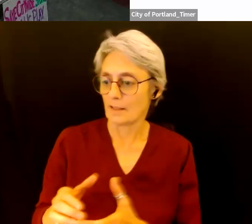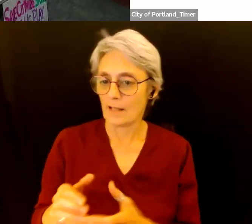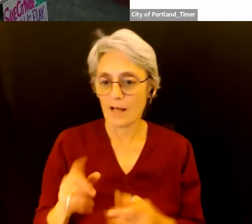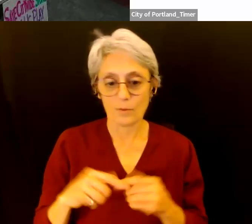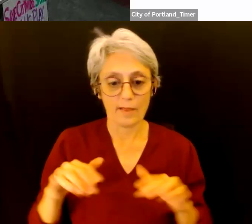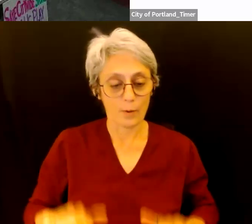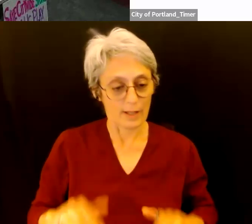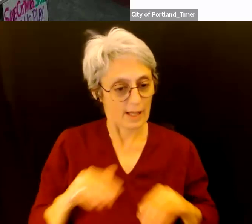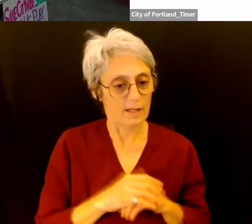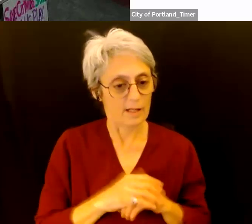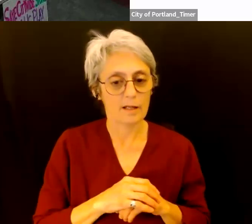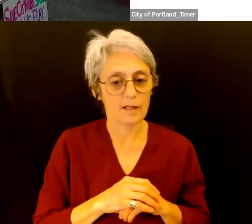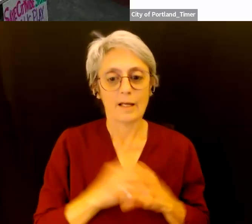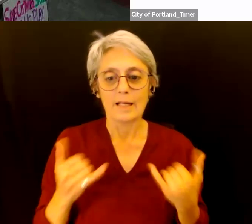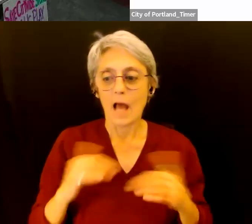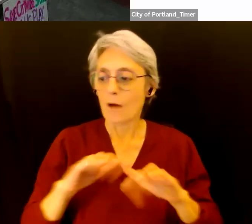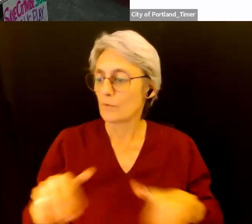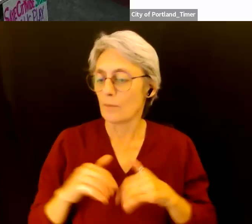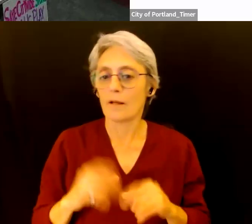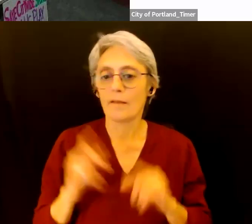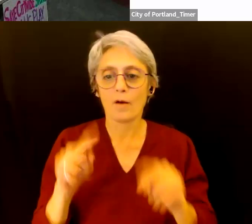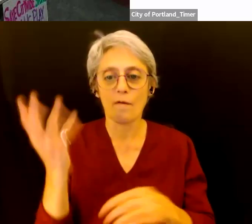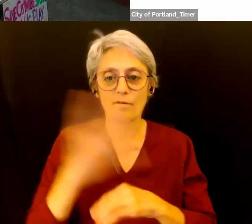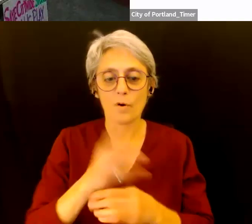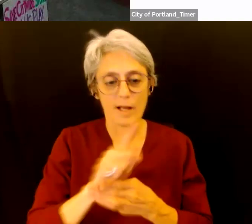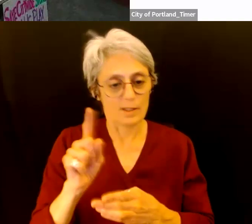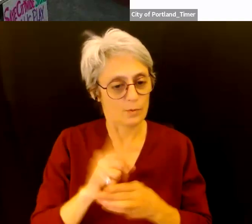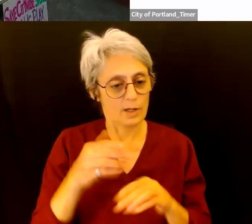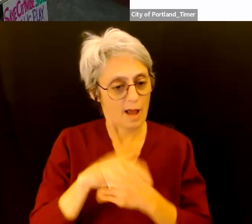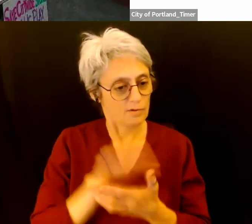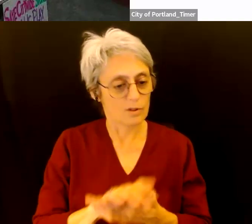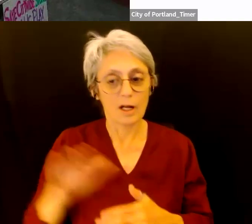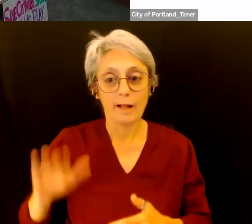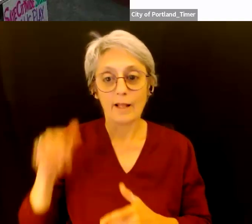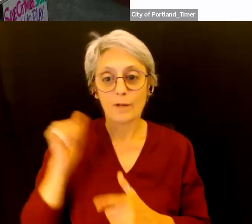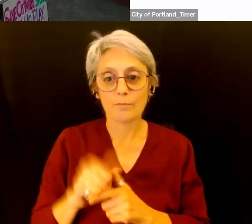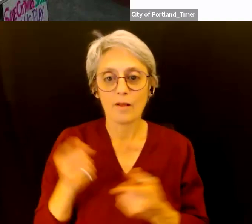To swimming now, they swim there four days a week after school. Her little brother was there swimming tonight, so he couldn't be here.